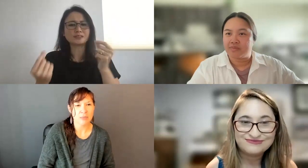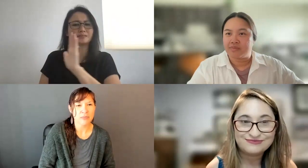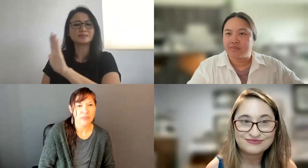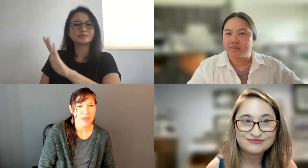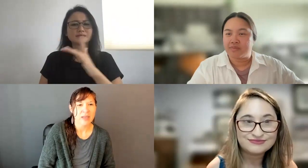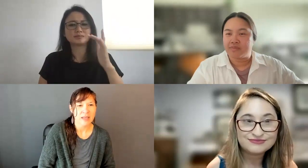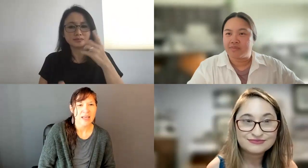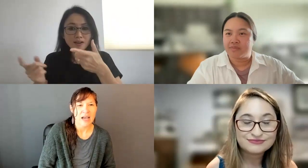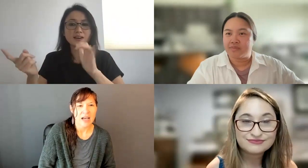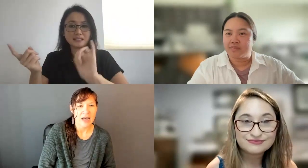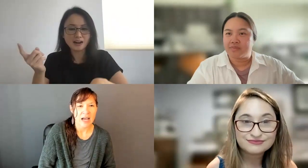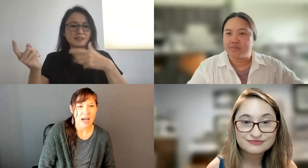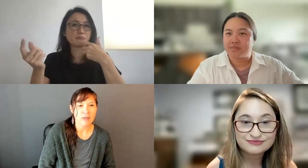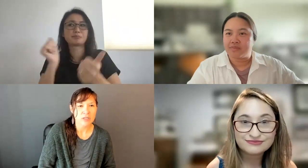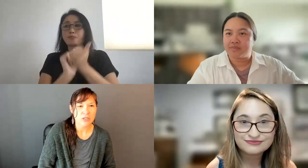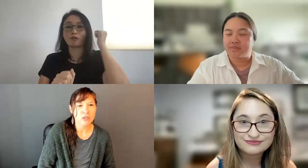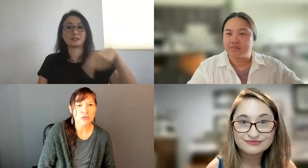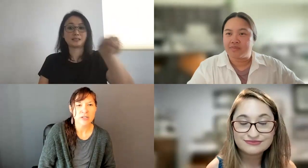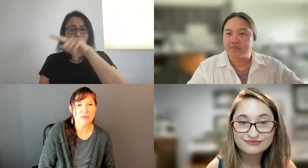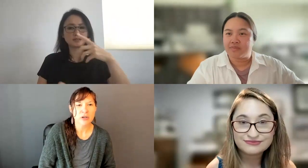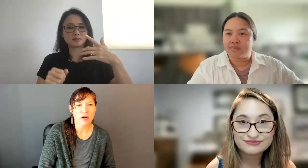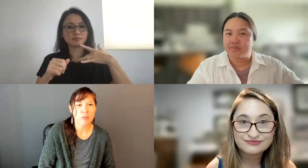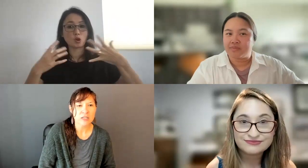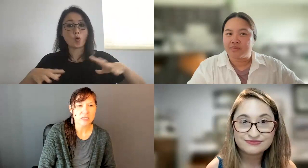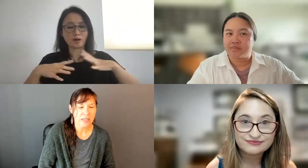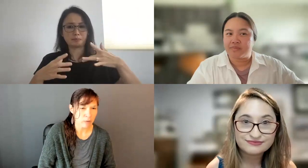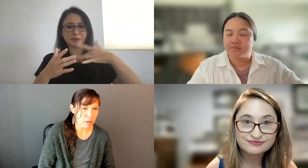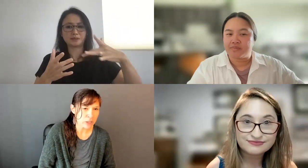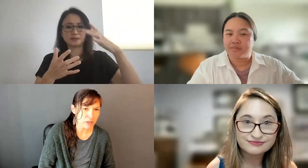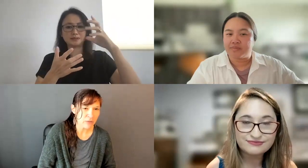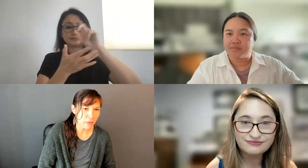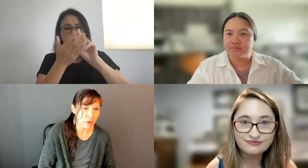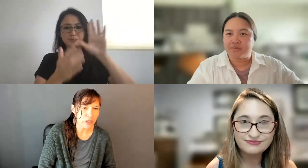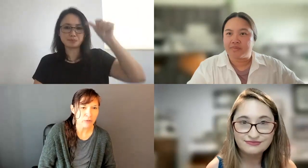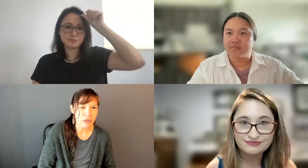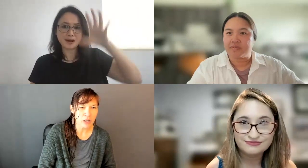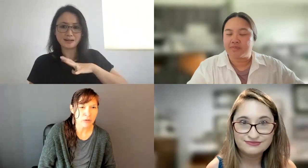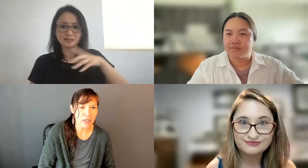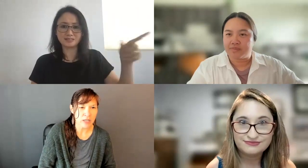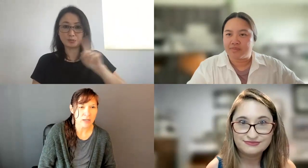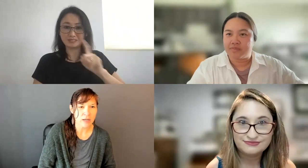of what people's pain points were. And it was one of the common things we heard